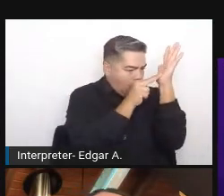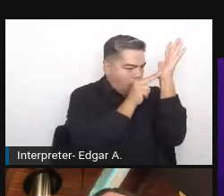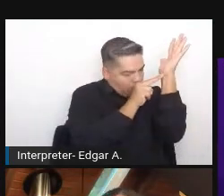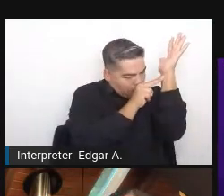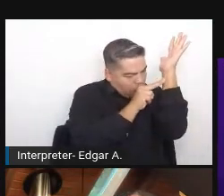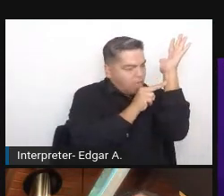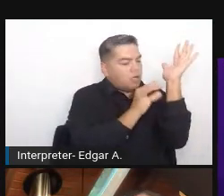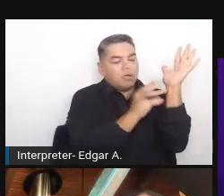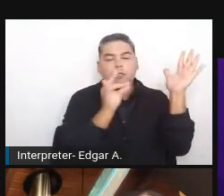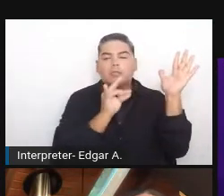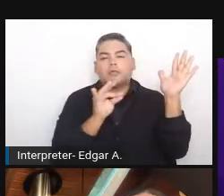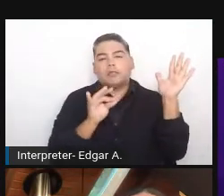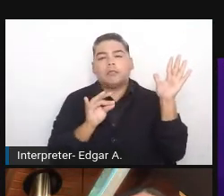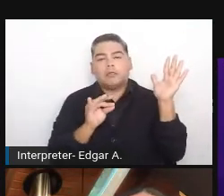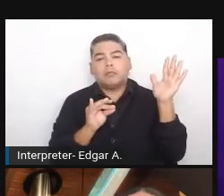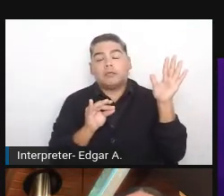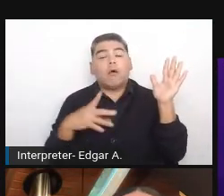On the other hand, if it is really important